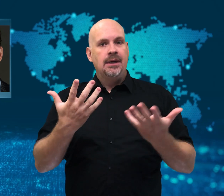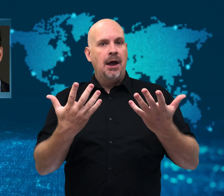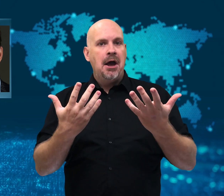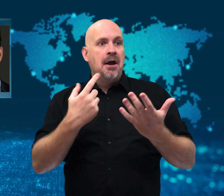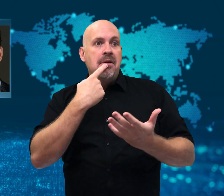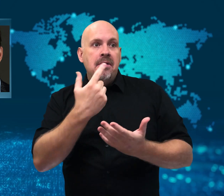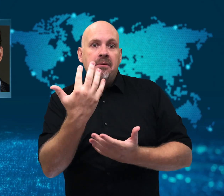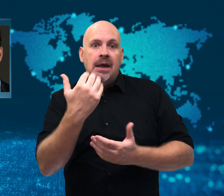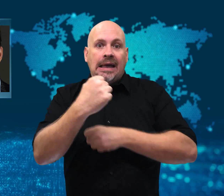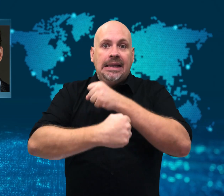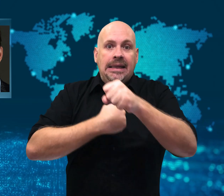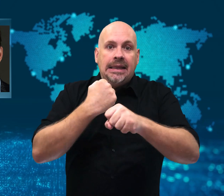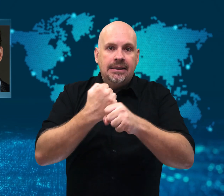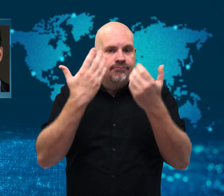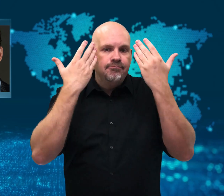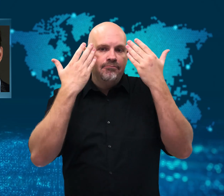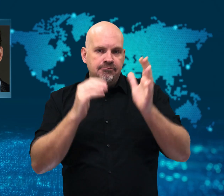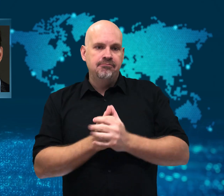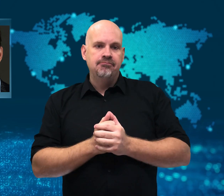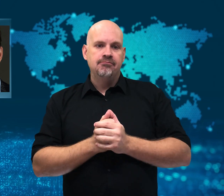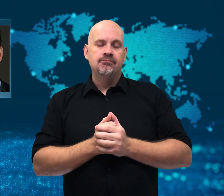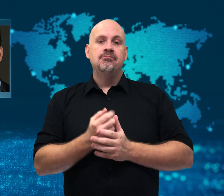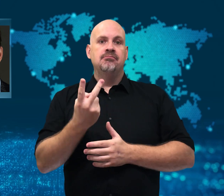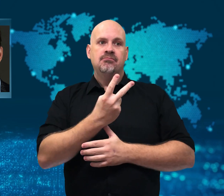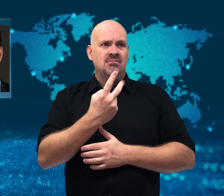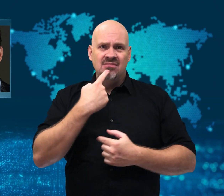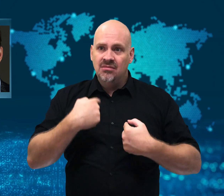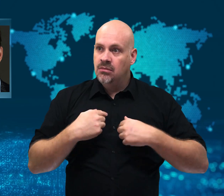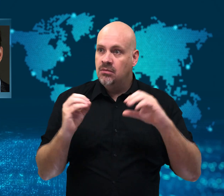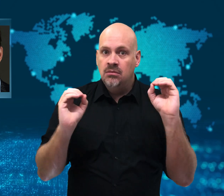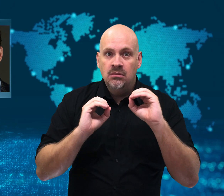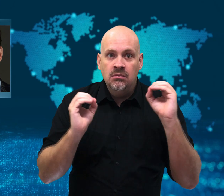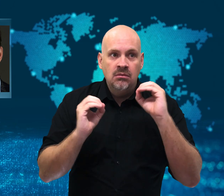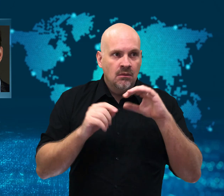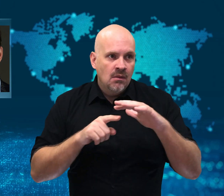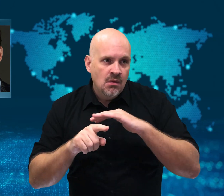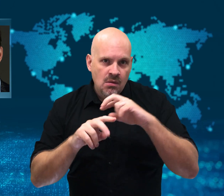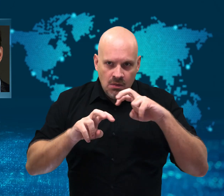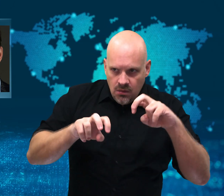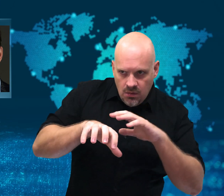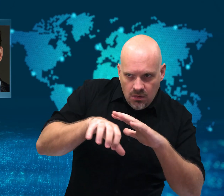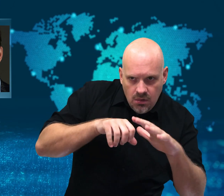Kovrig’s sentence was never announced.